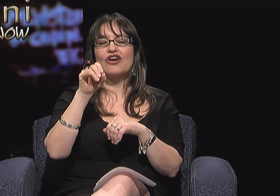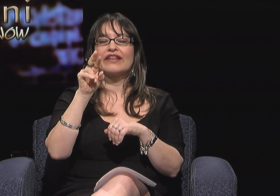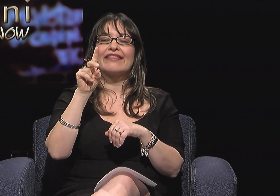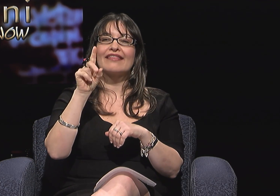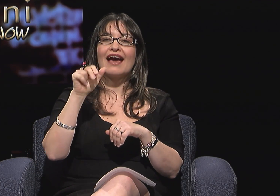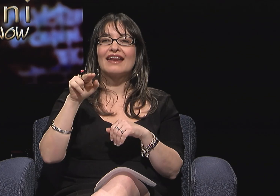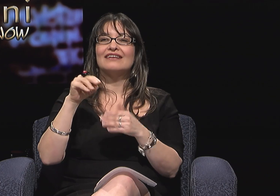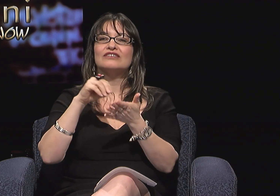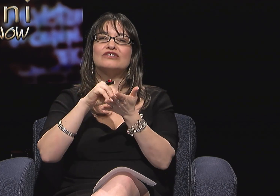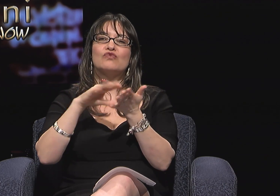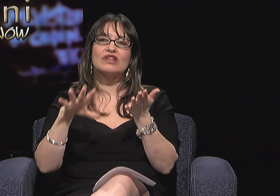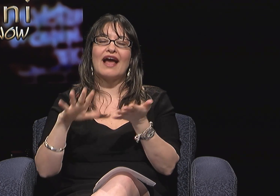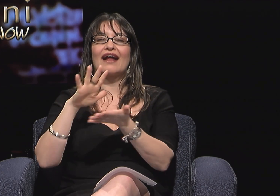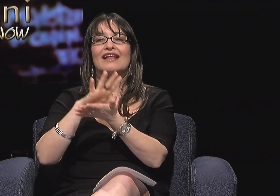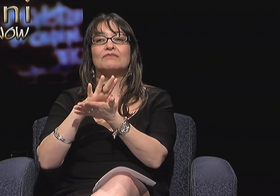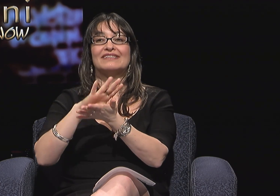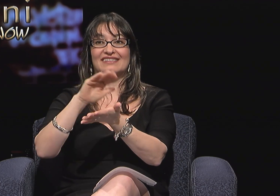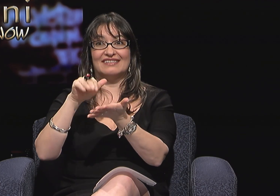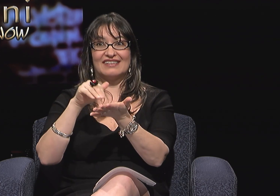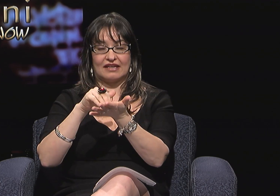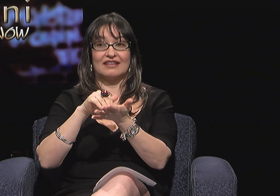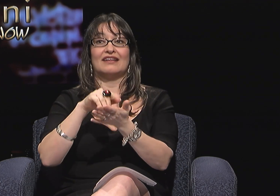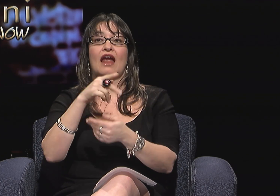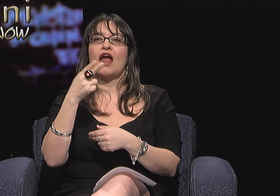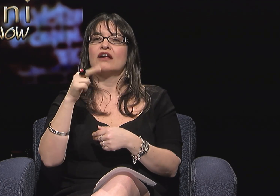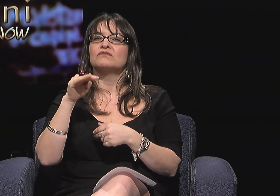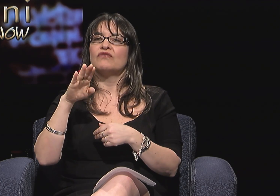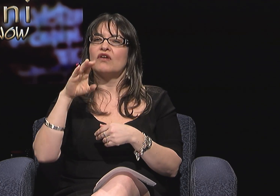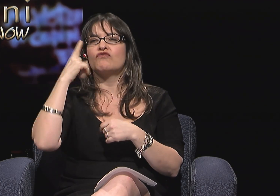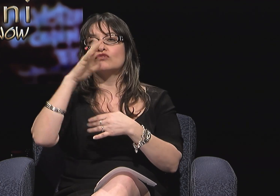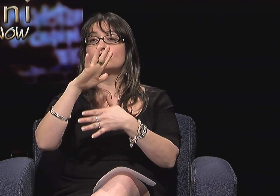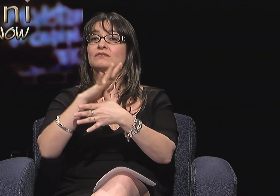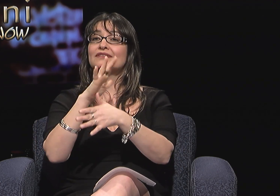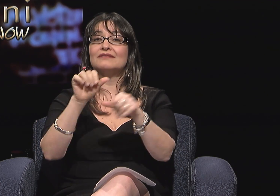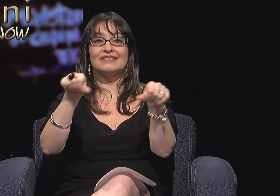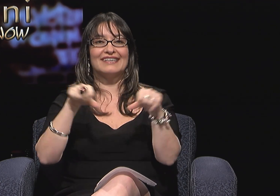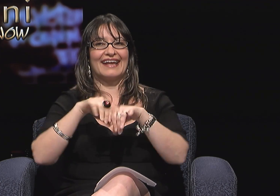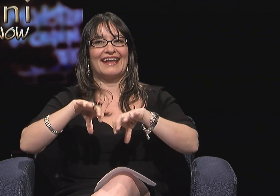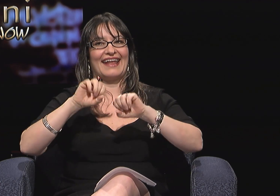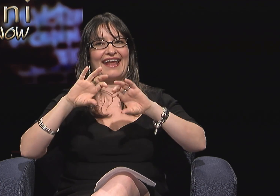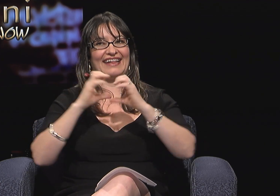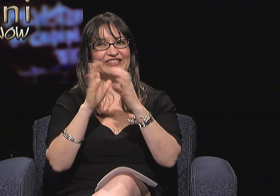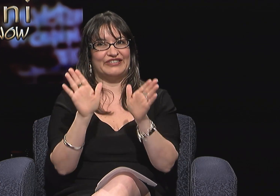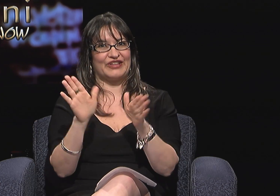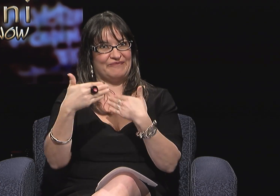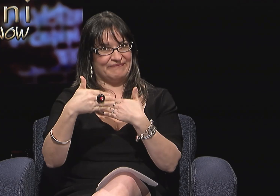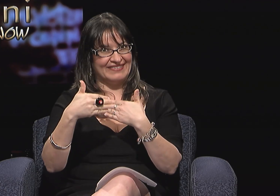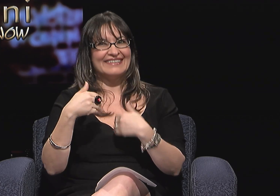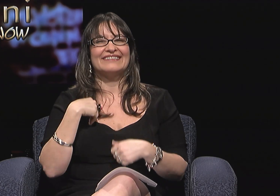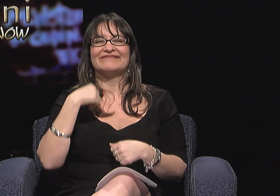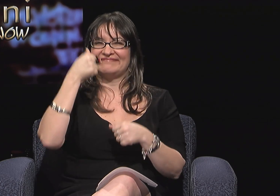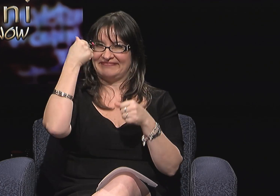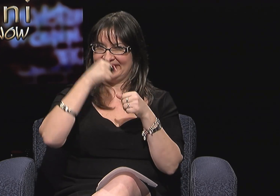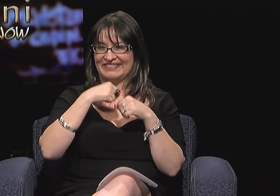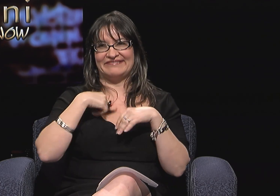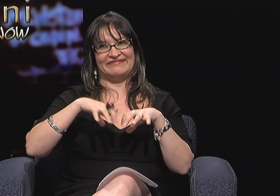before the Jordan Student Academic Center was built. I remember I took all of my classes there